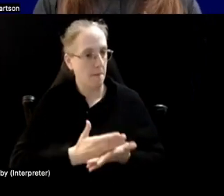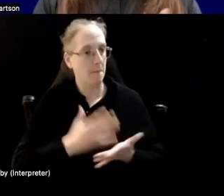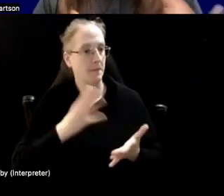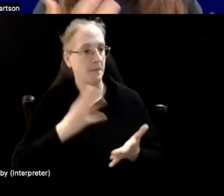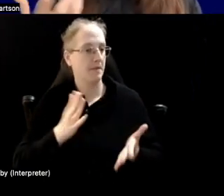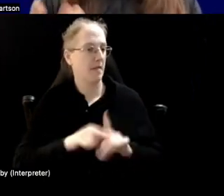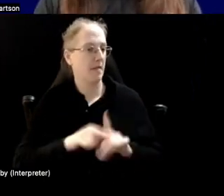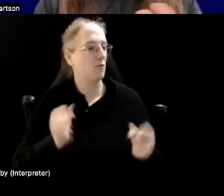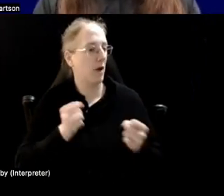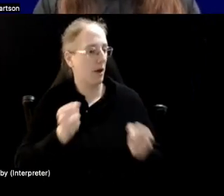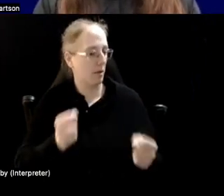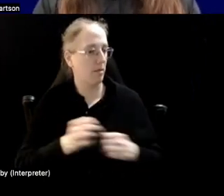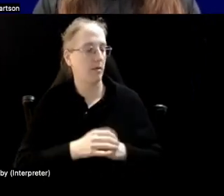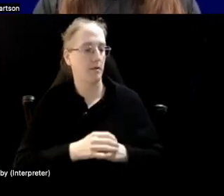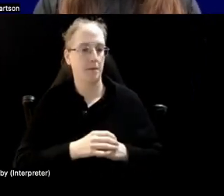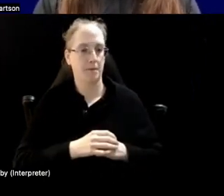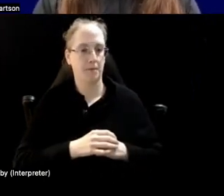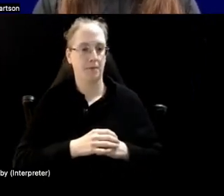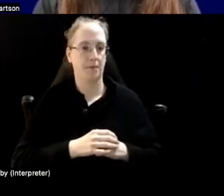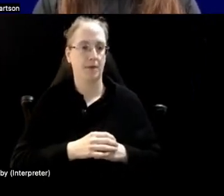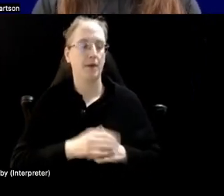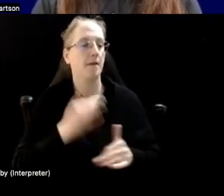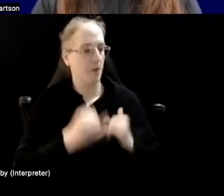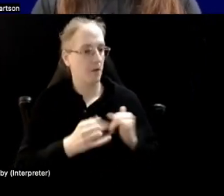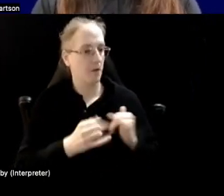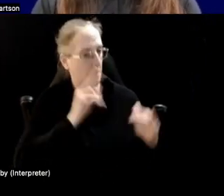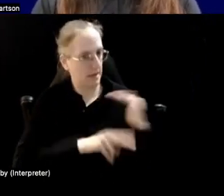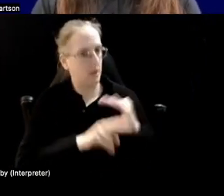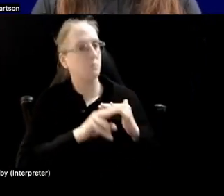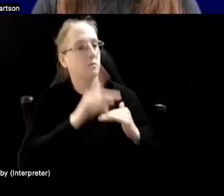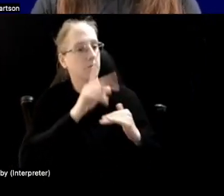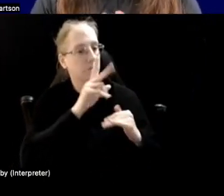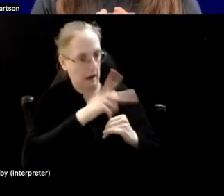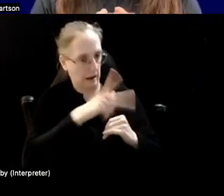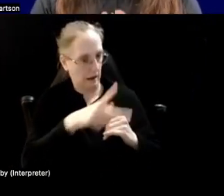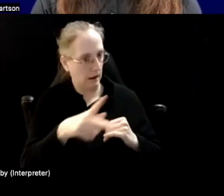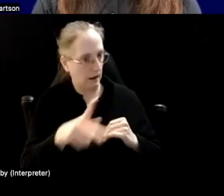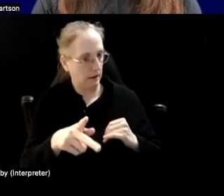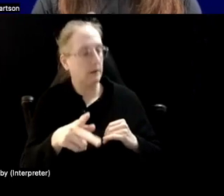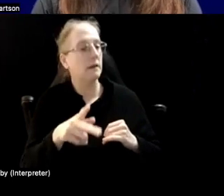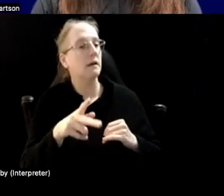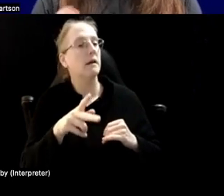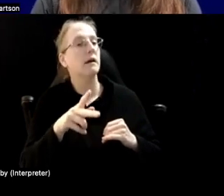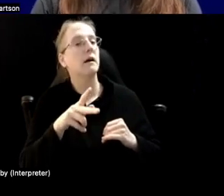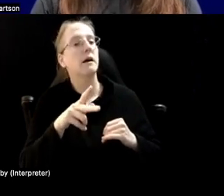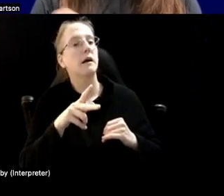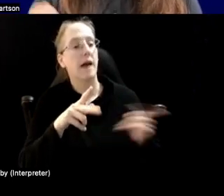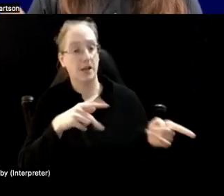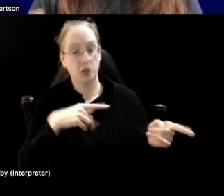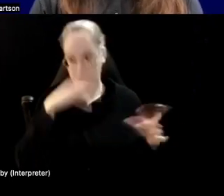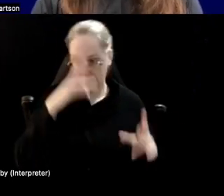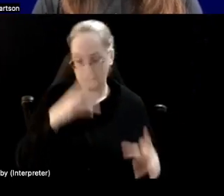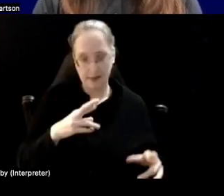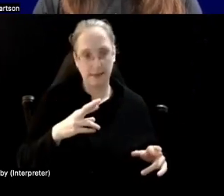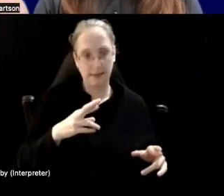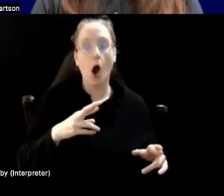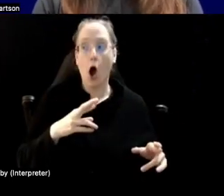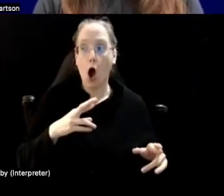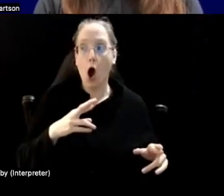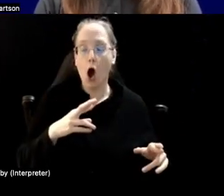this is going on in quite a predictable way until, and she is expecting, "Oh, you're going to respond